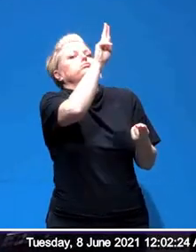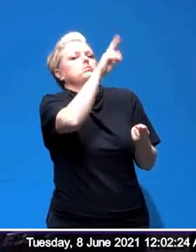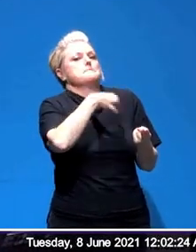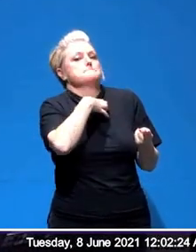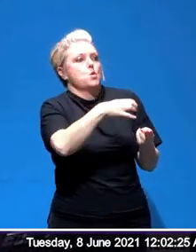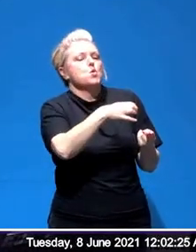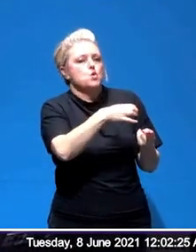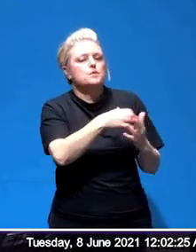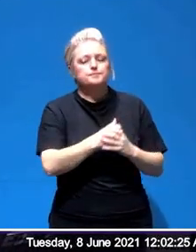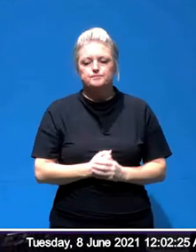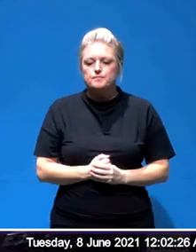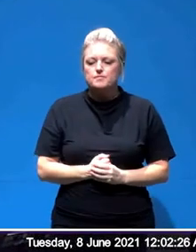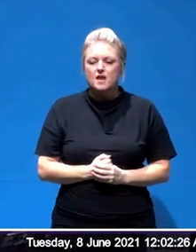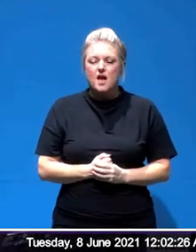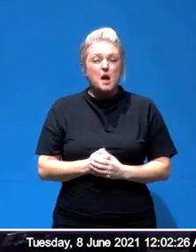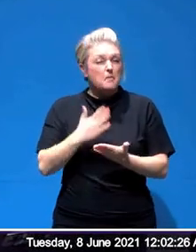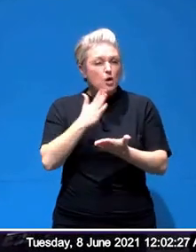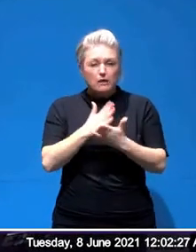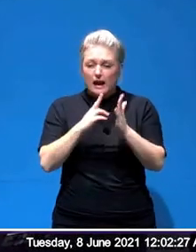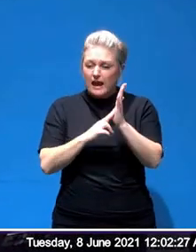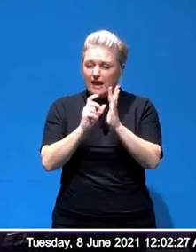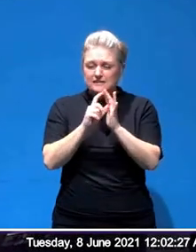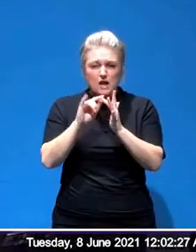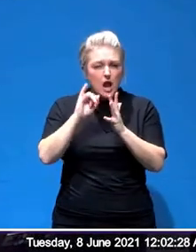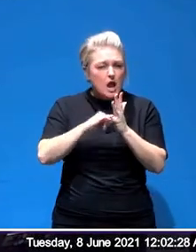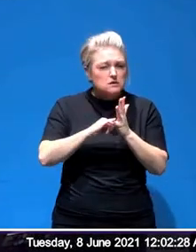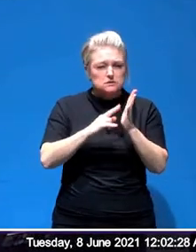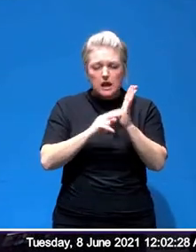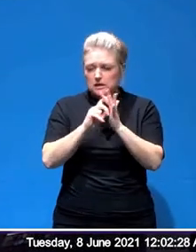It seemed that if we didn't meet a deadline then Daniel would be denied